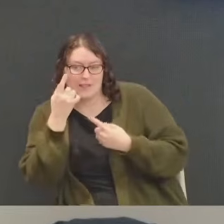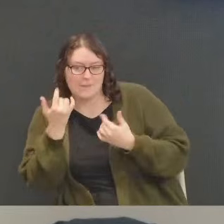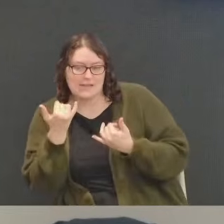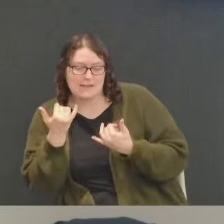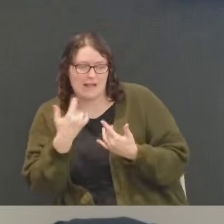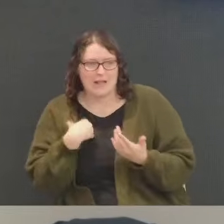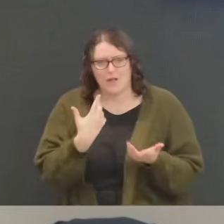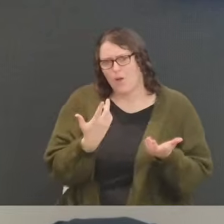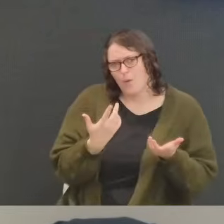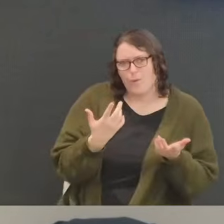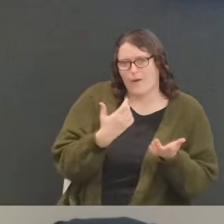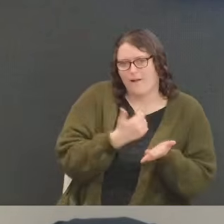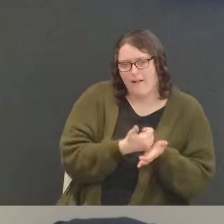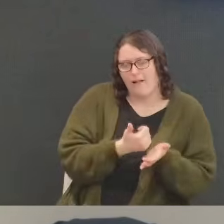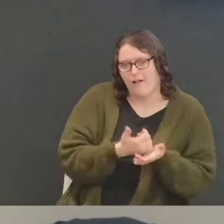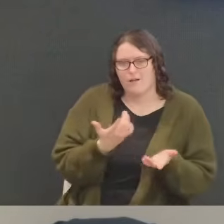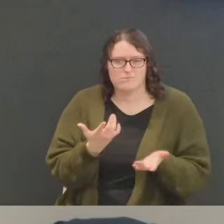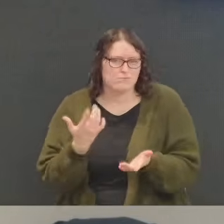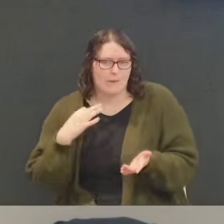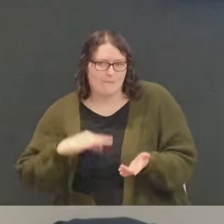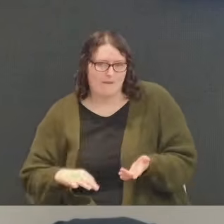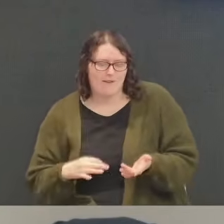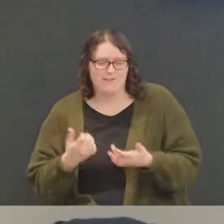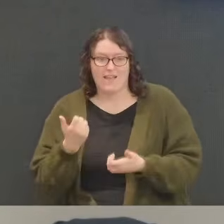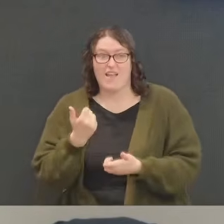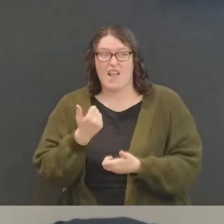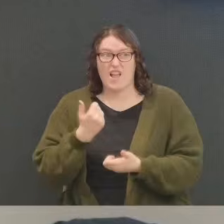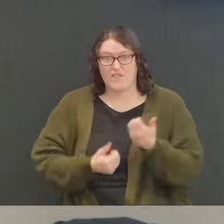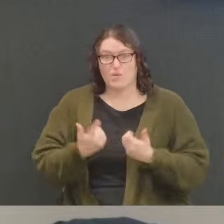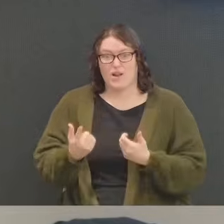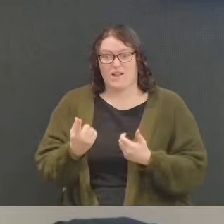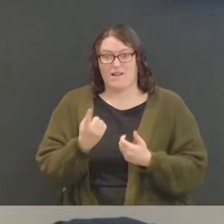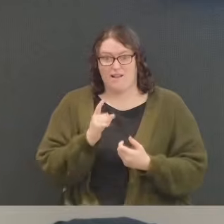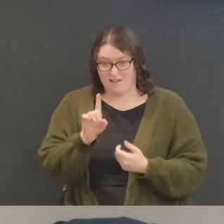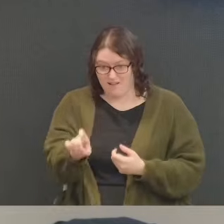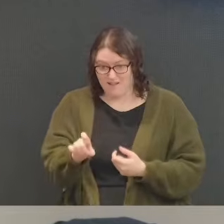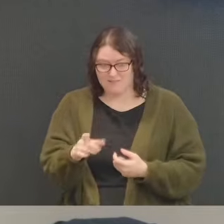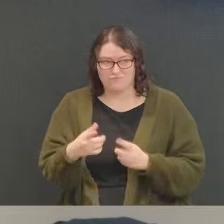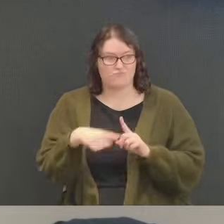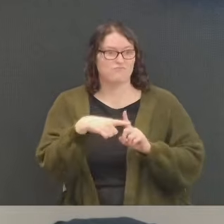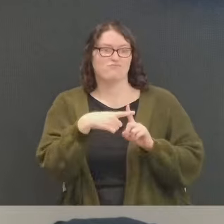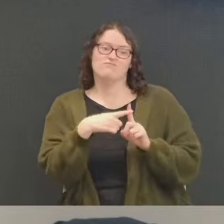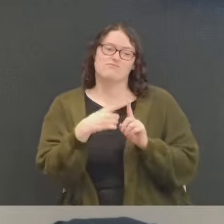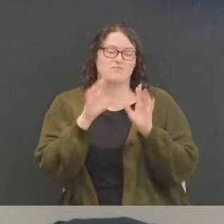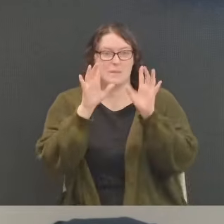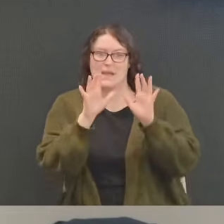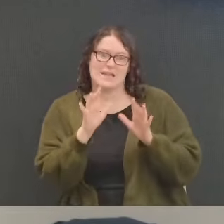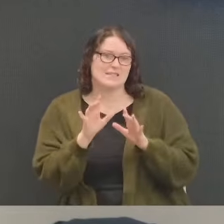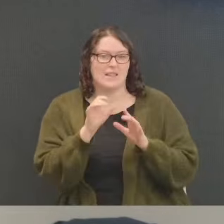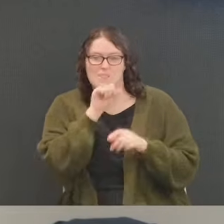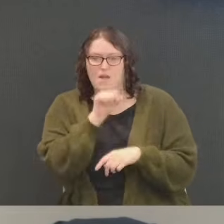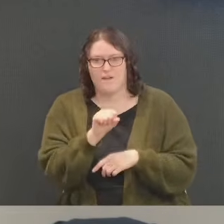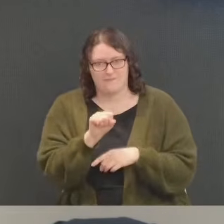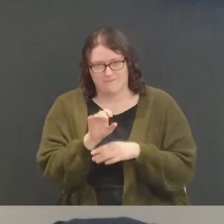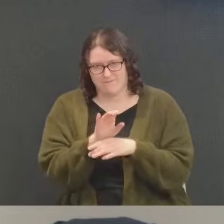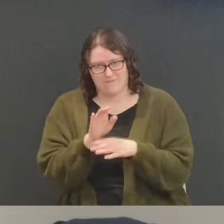out of today? And every comment was positive. So, that was very good to hear and to see. I attended